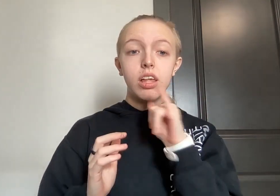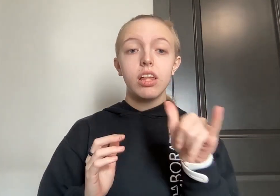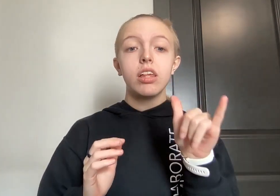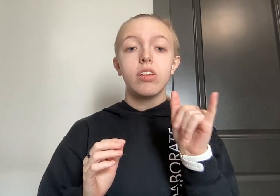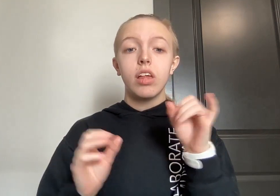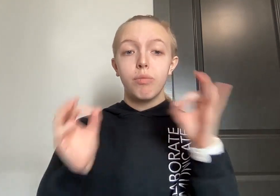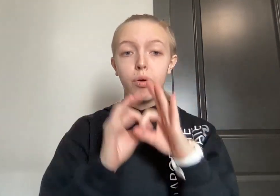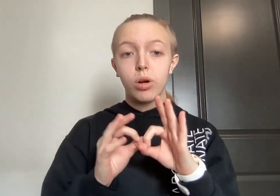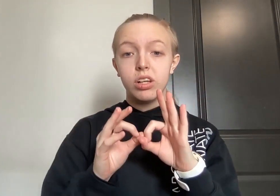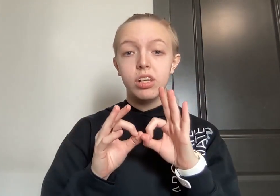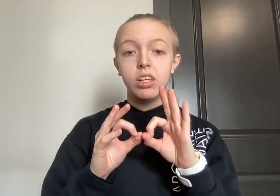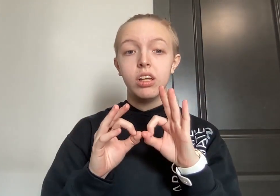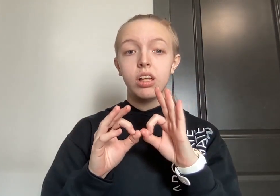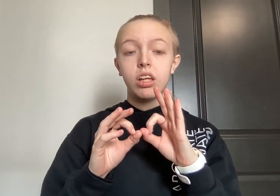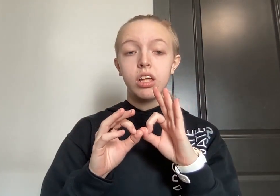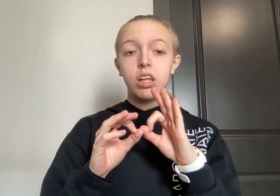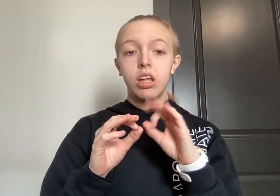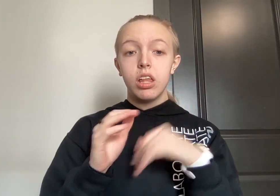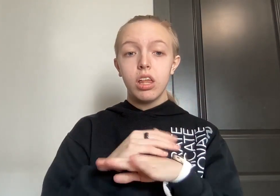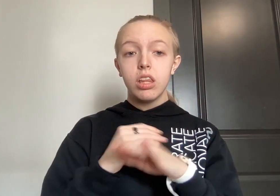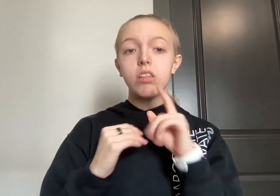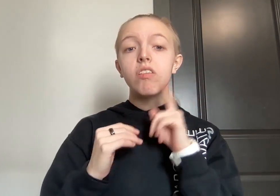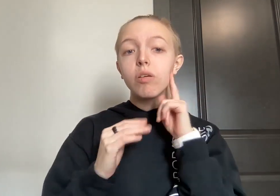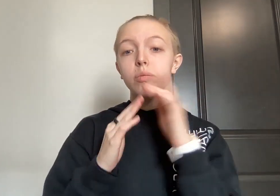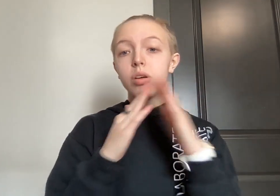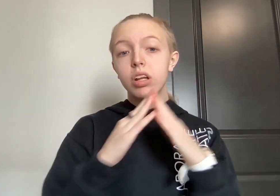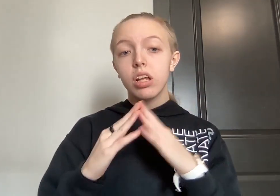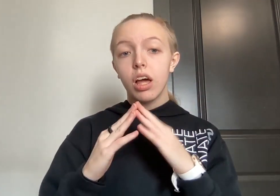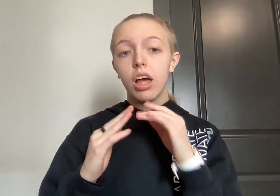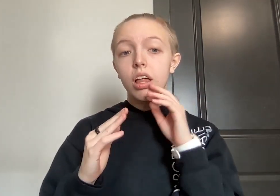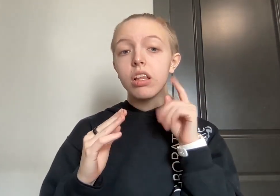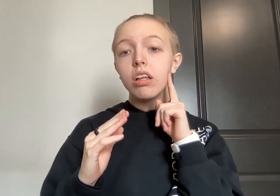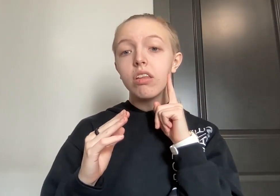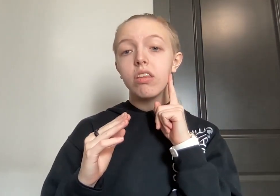is important in the deaf community